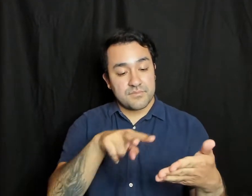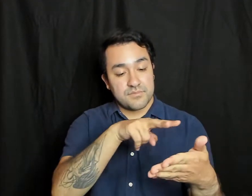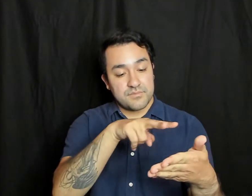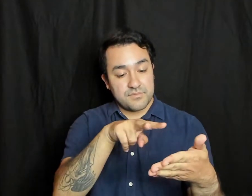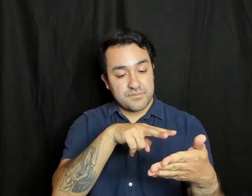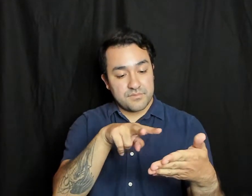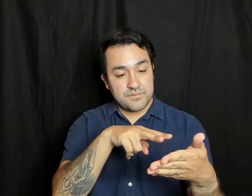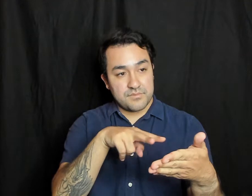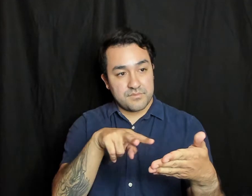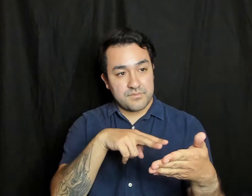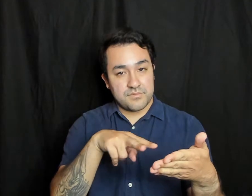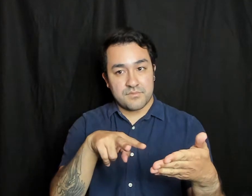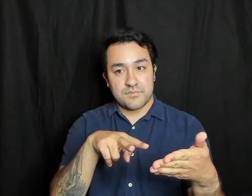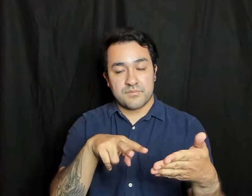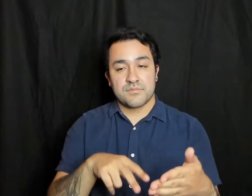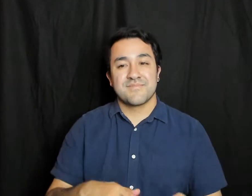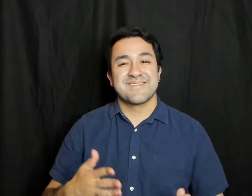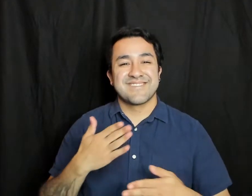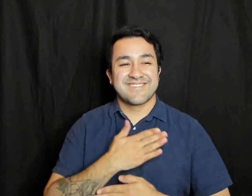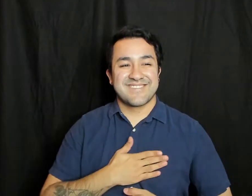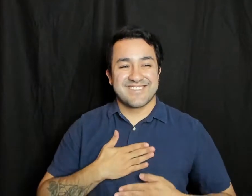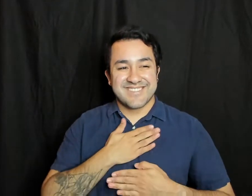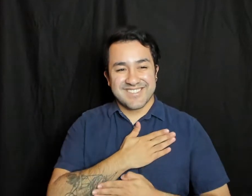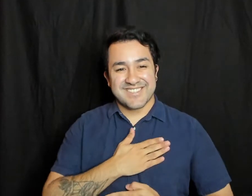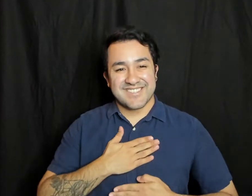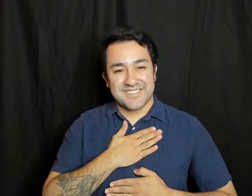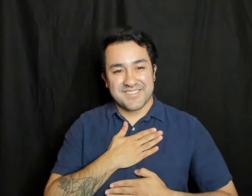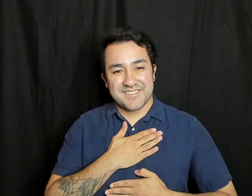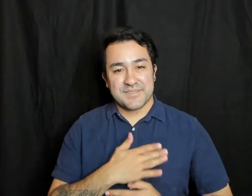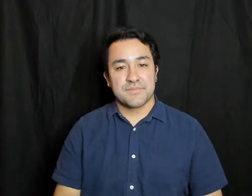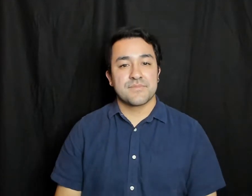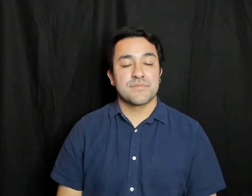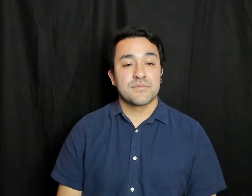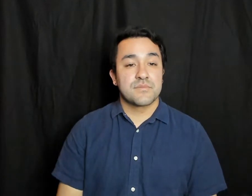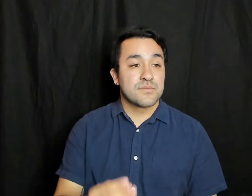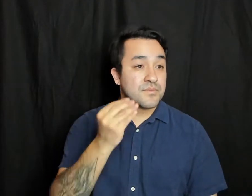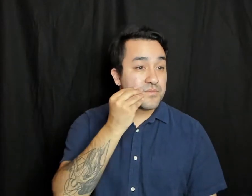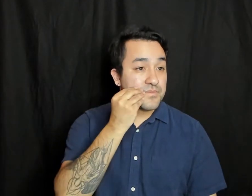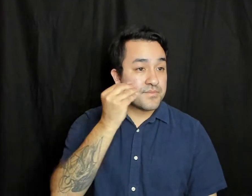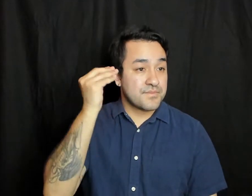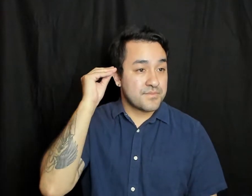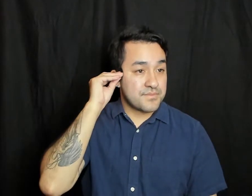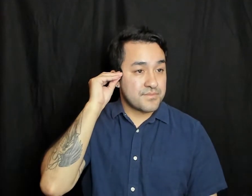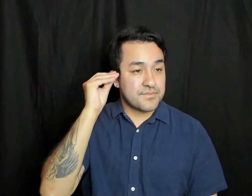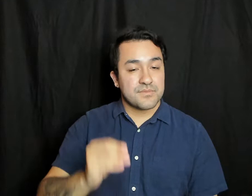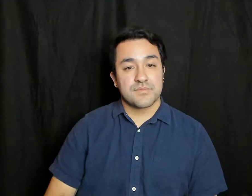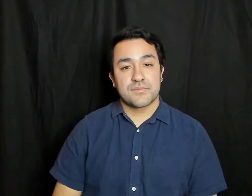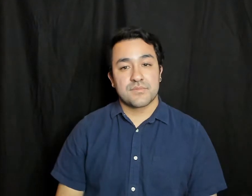READ ENJOY HOME